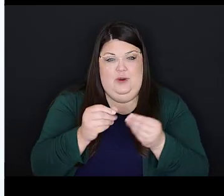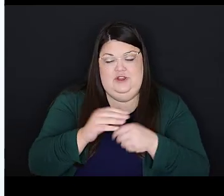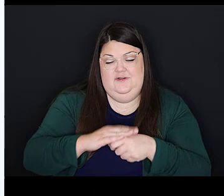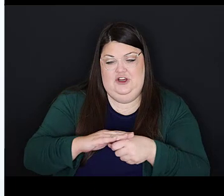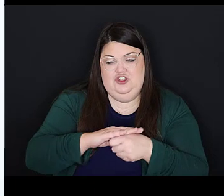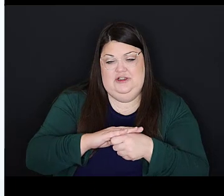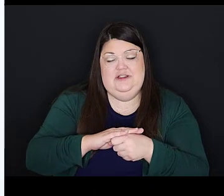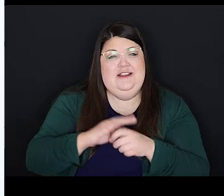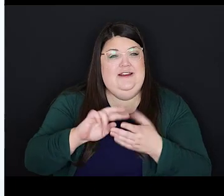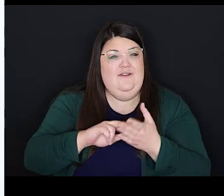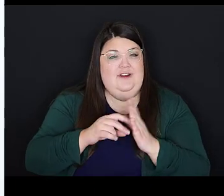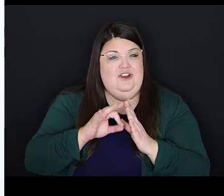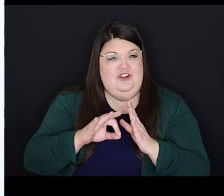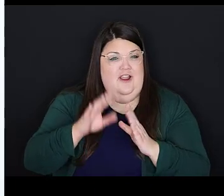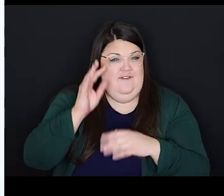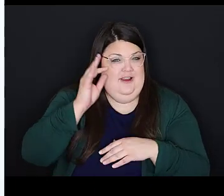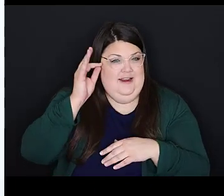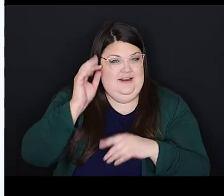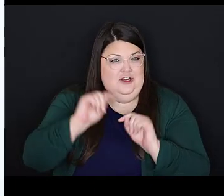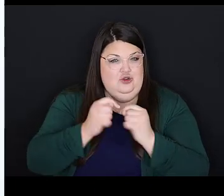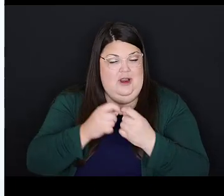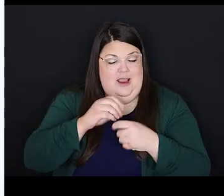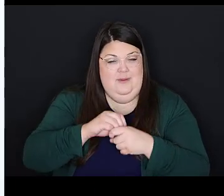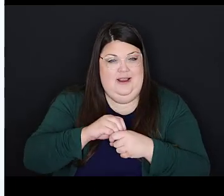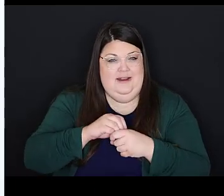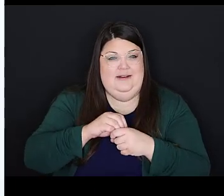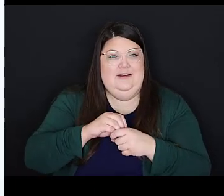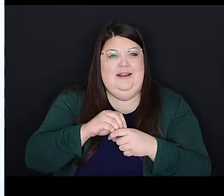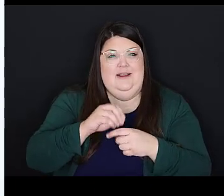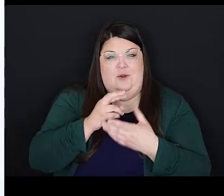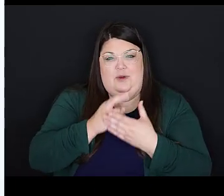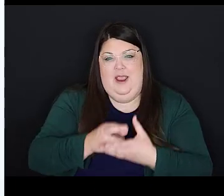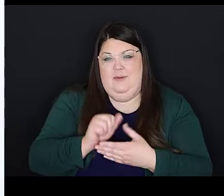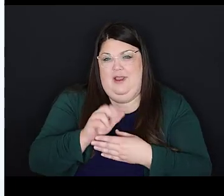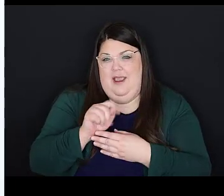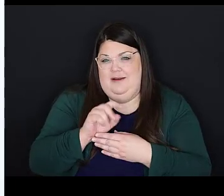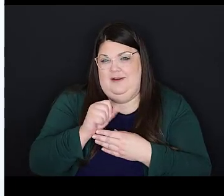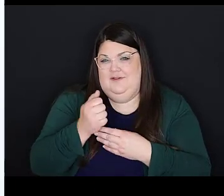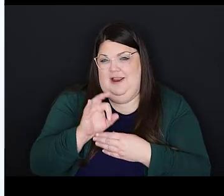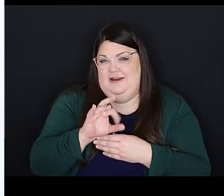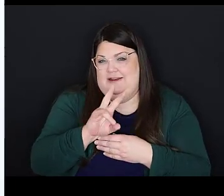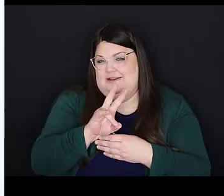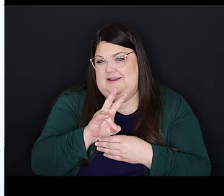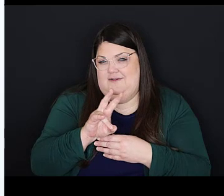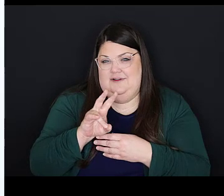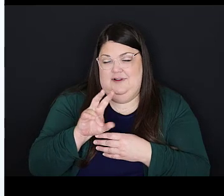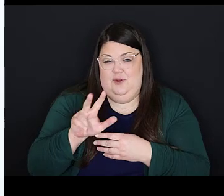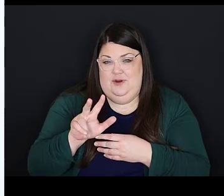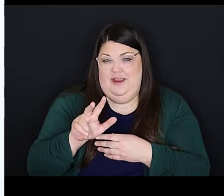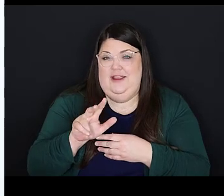definition of “Indian Tribe” in section 7(19)(B) of the Rehabilitation Act of 1973, as amended,